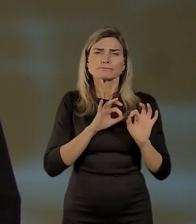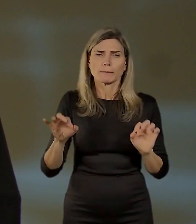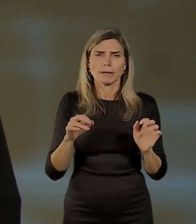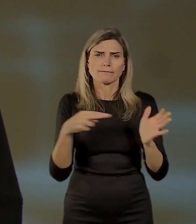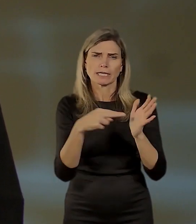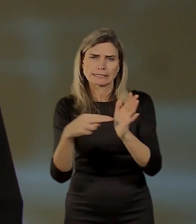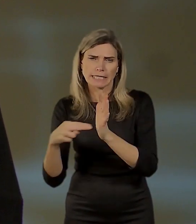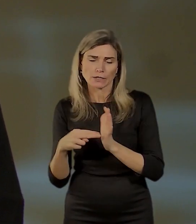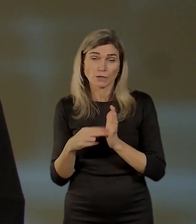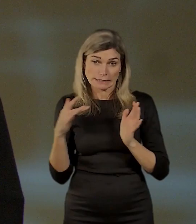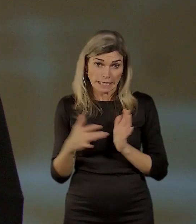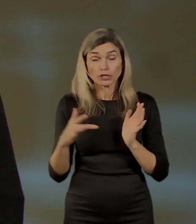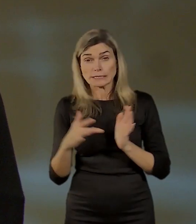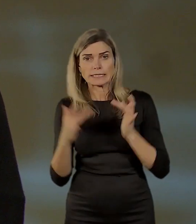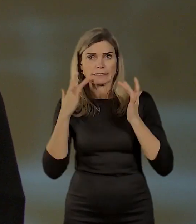especially for apartment buildings, legislation prepared